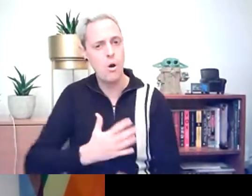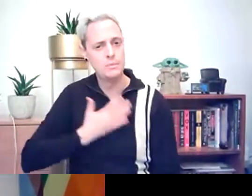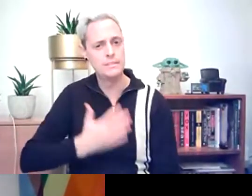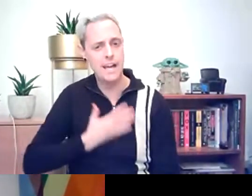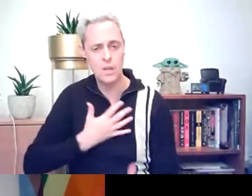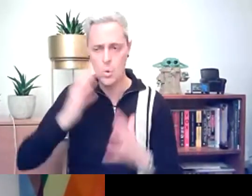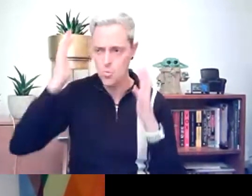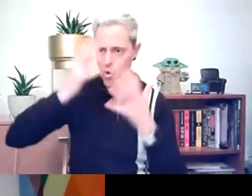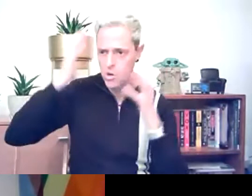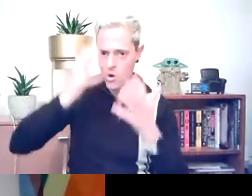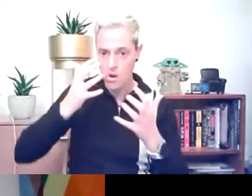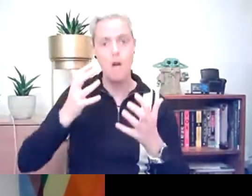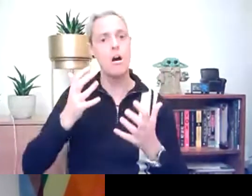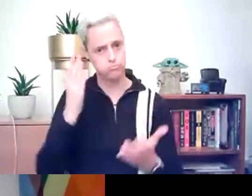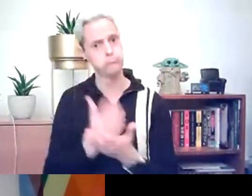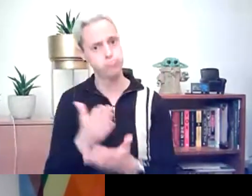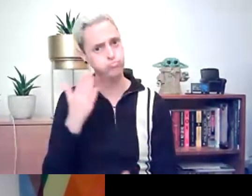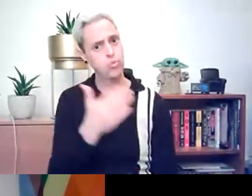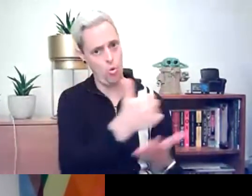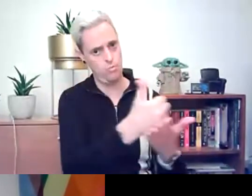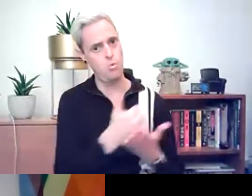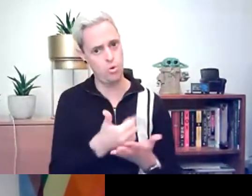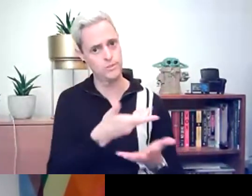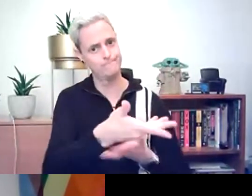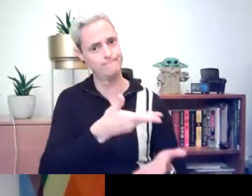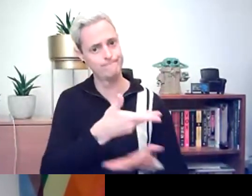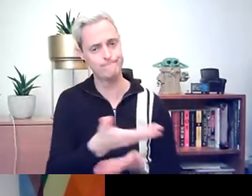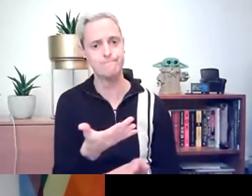Absolutely seek some help for it. 18:46:59 And what would be your sort of advice